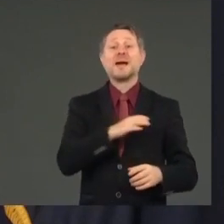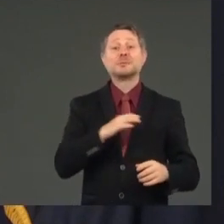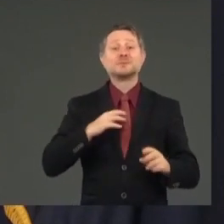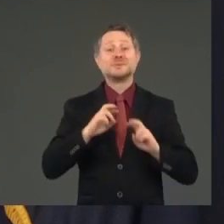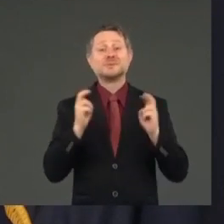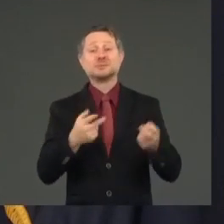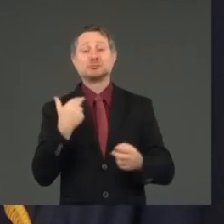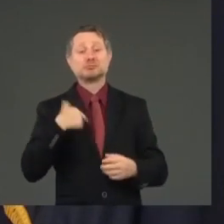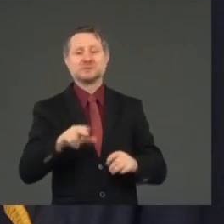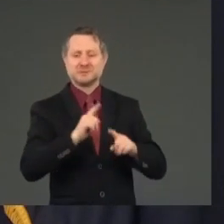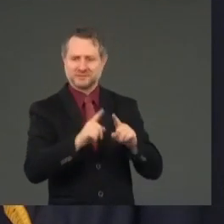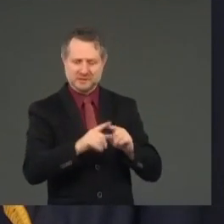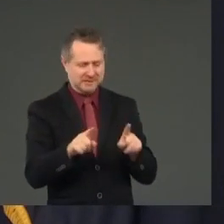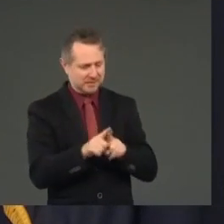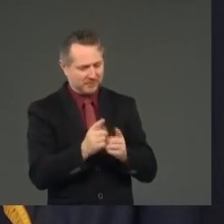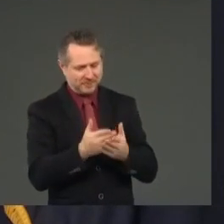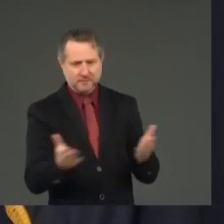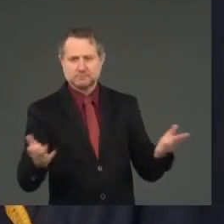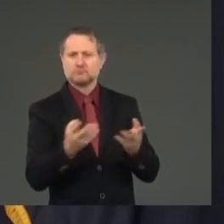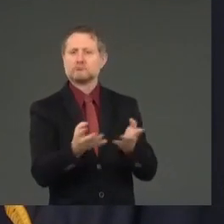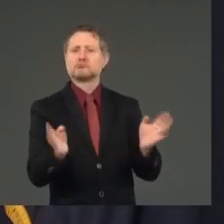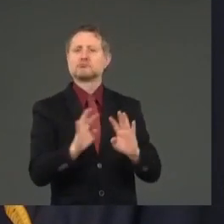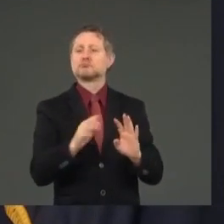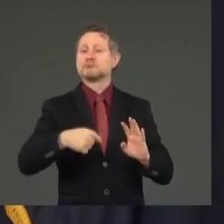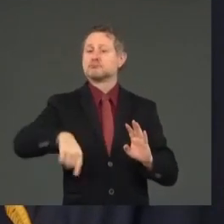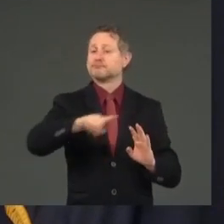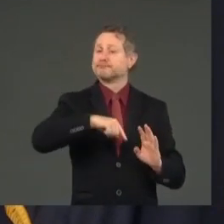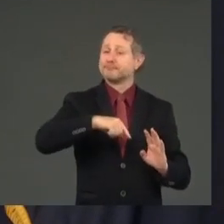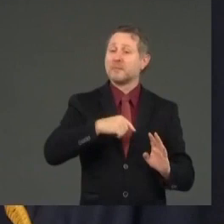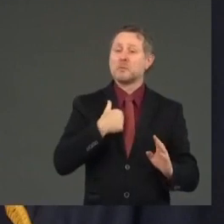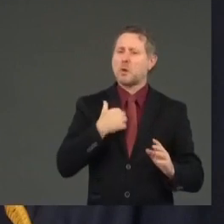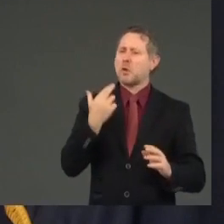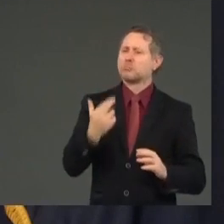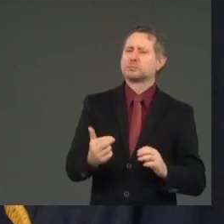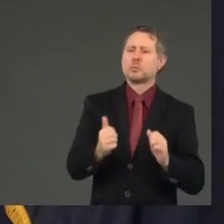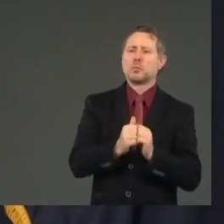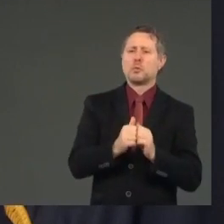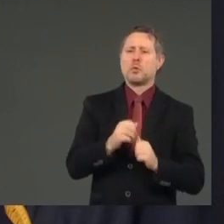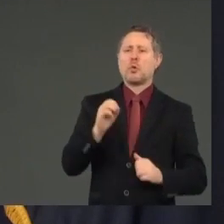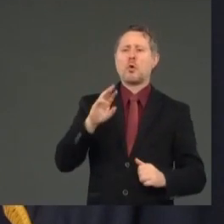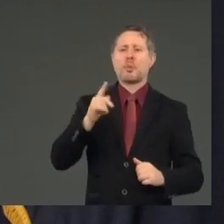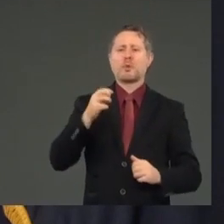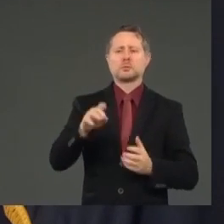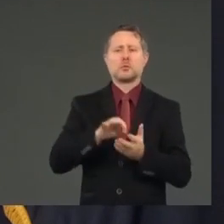SAME PLACE. EVERYBODY WANTS TO GET TO THE SAME PLACE. AND BY THE WAY, THEY WANT TO GET